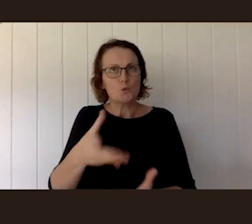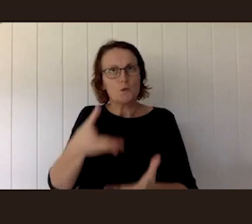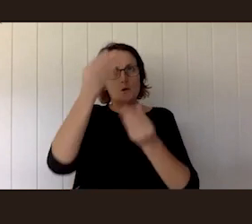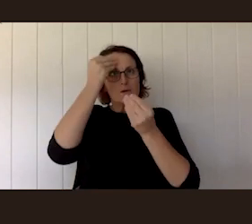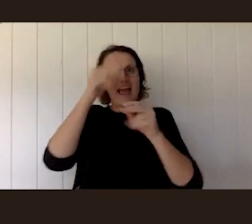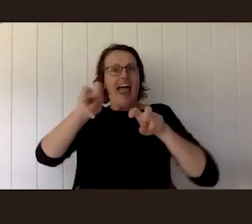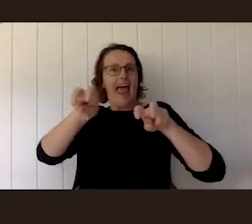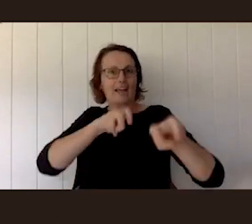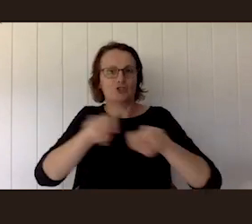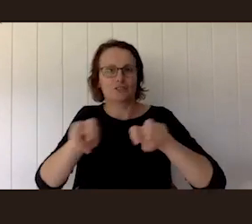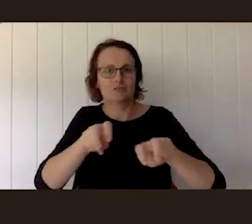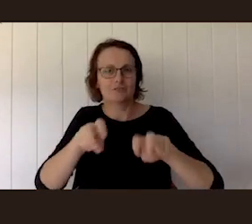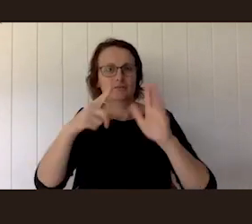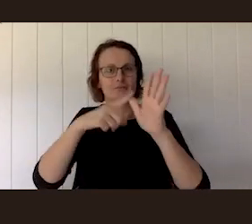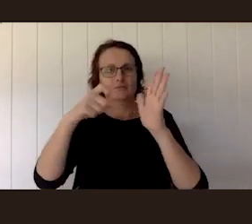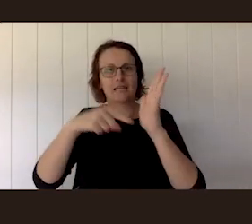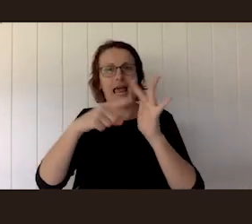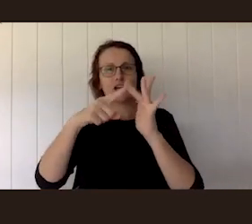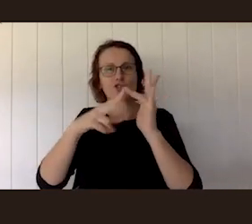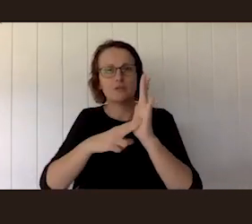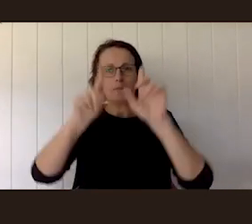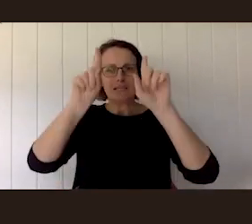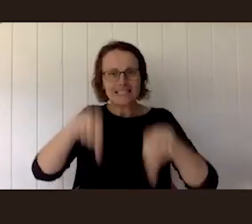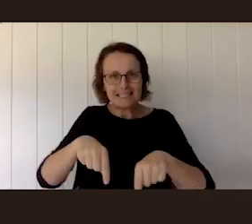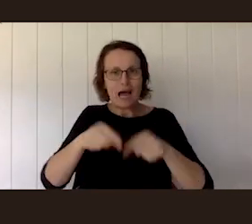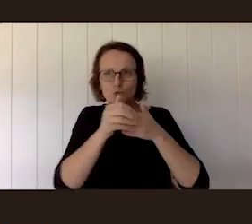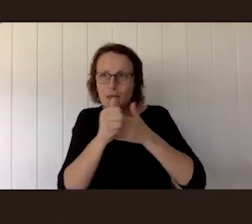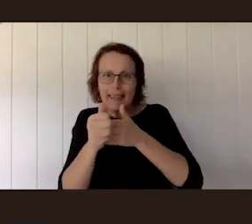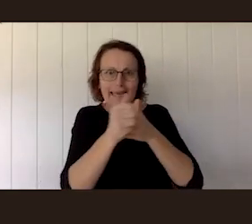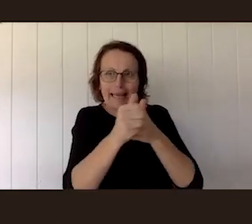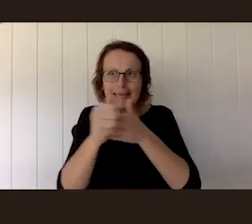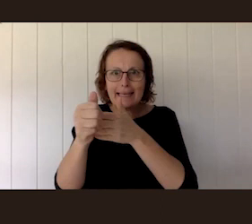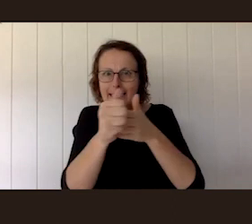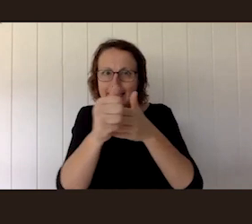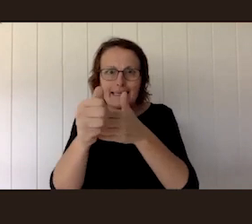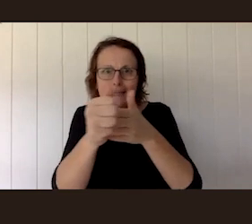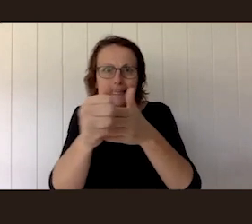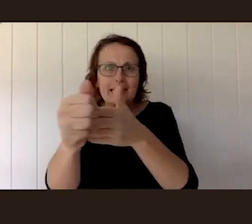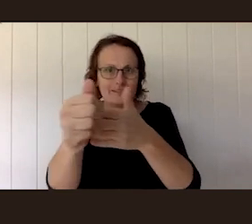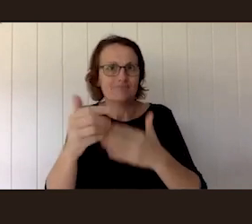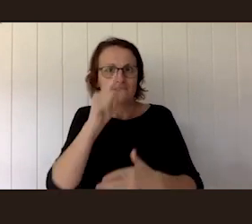away some actions - some things you can put in place to start to help lead through this crisis. It's my intention today to serve you as best